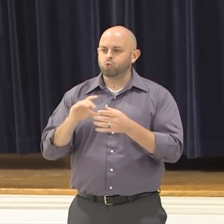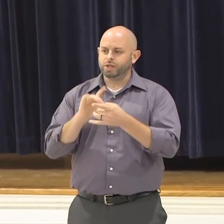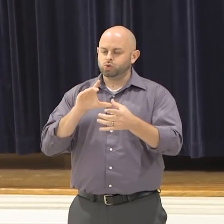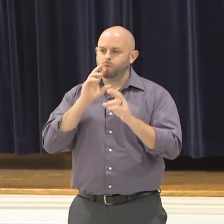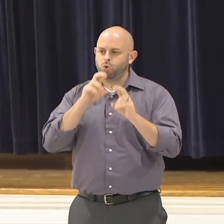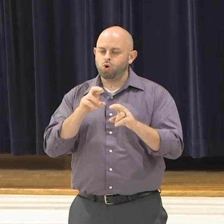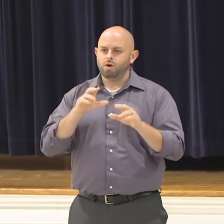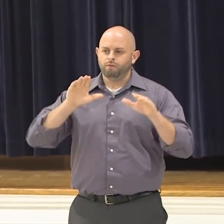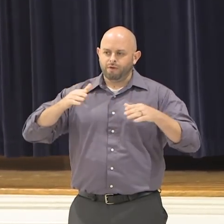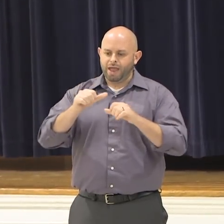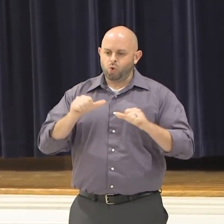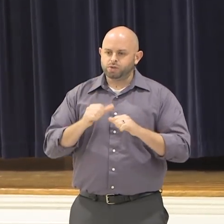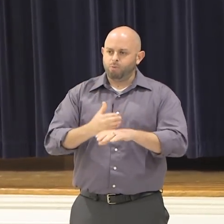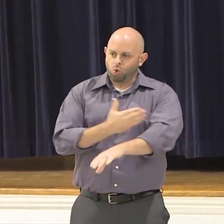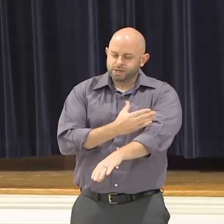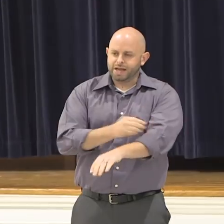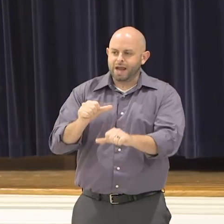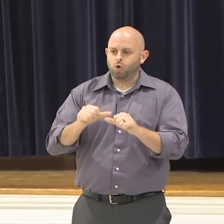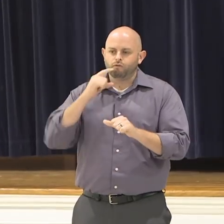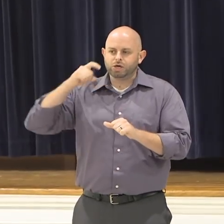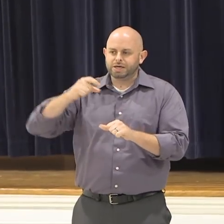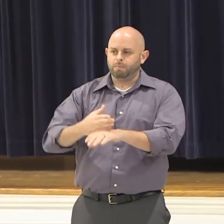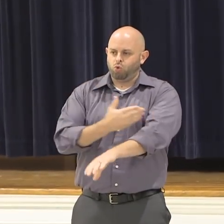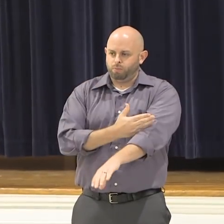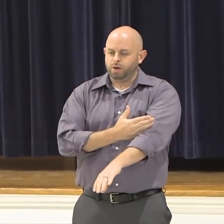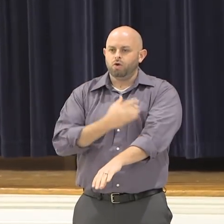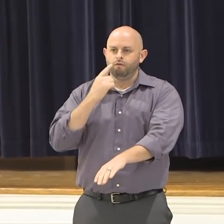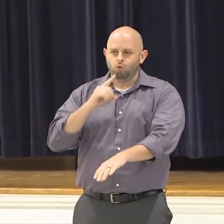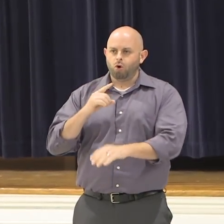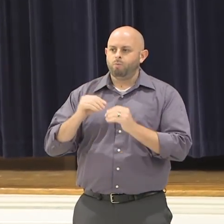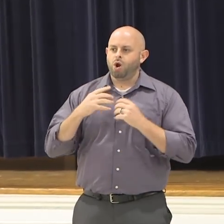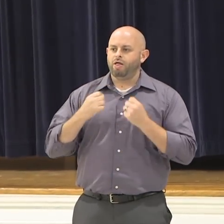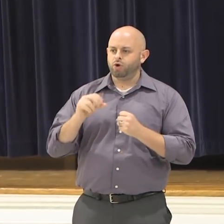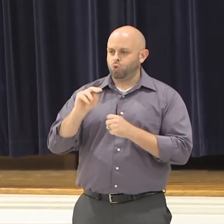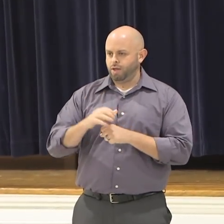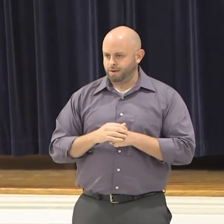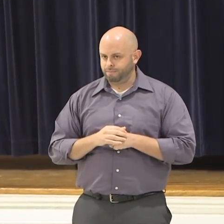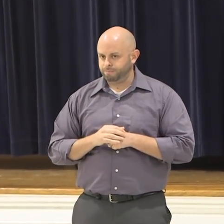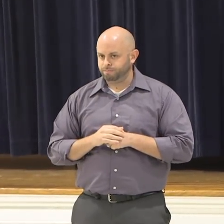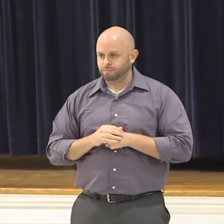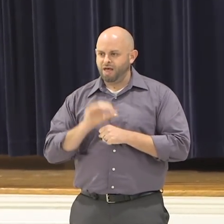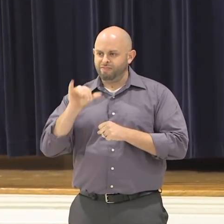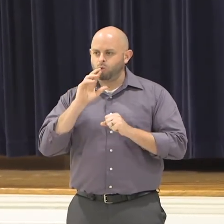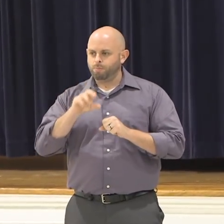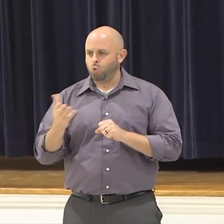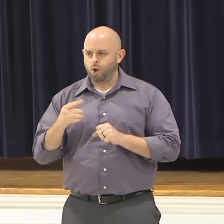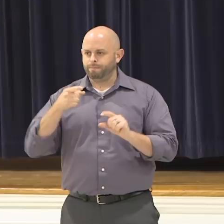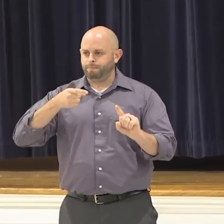progress as well as highlights areas for needed improvement for a healthier North Carolina what report did they release the office